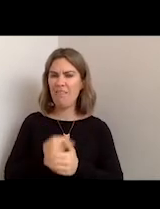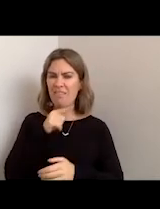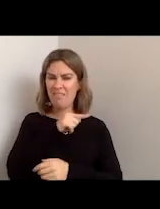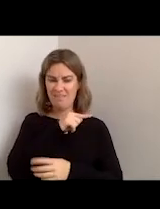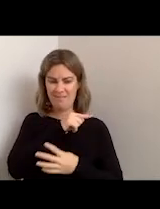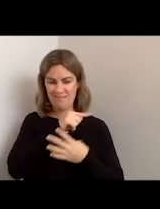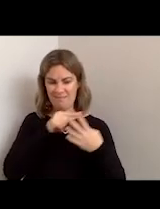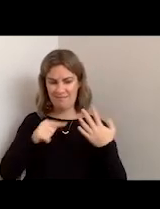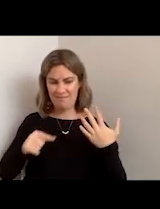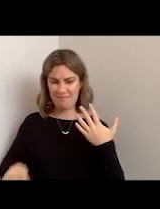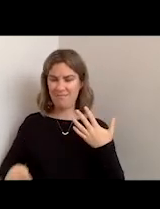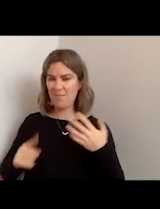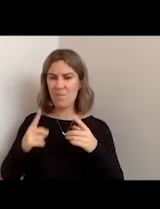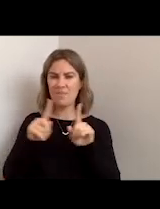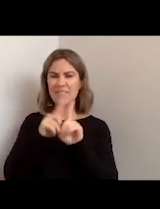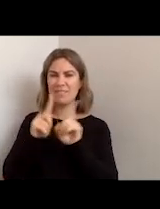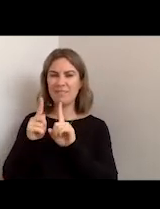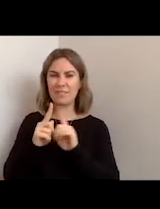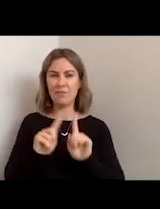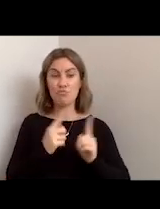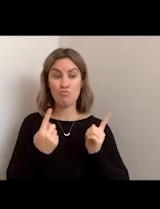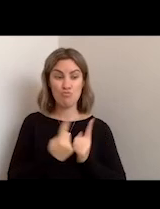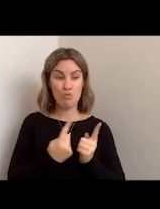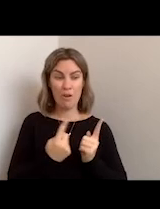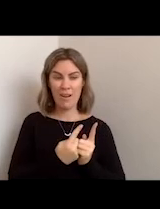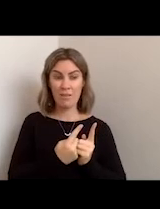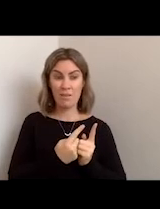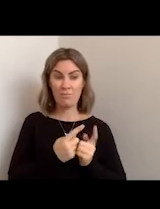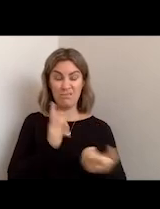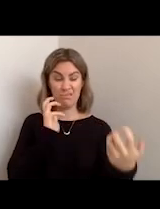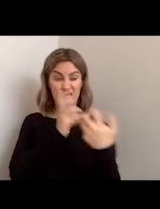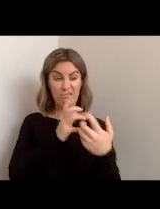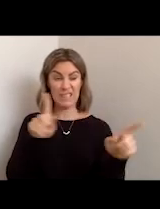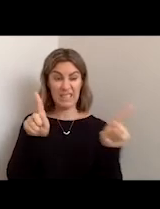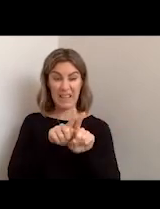These groups are not the same three audiences.